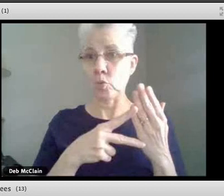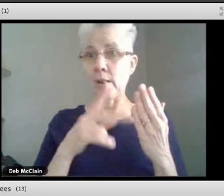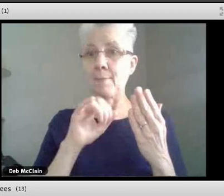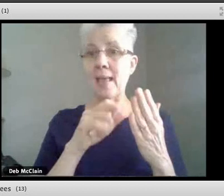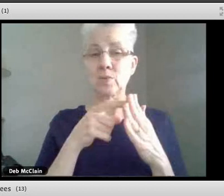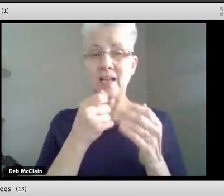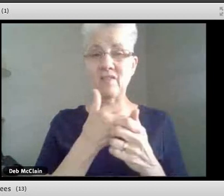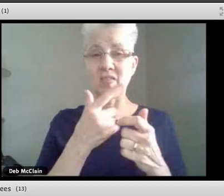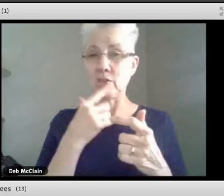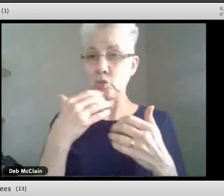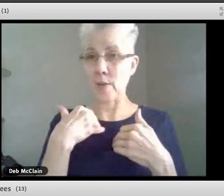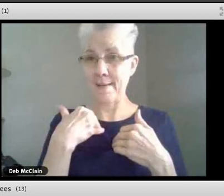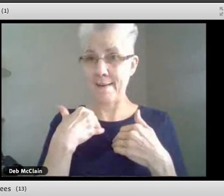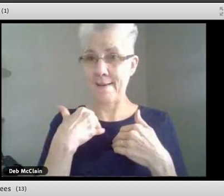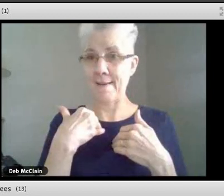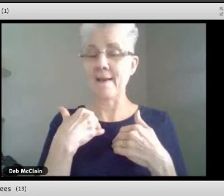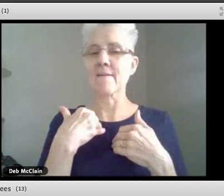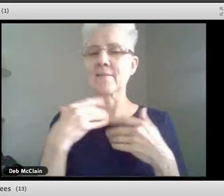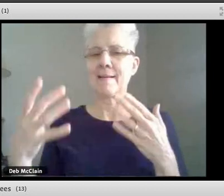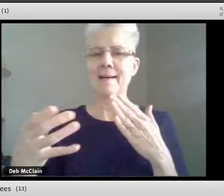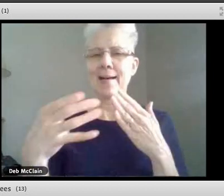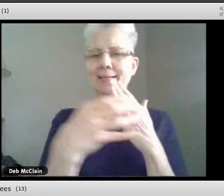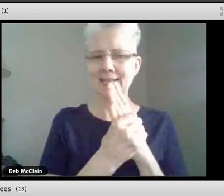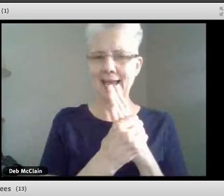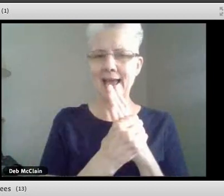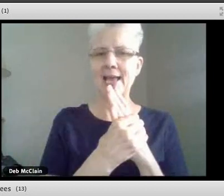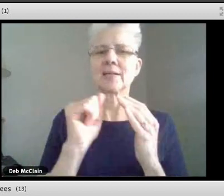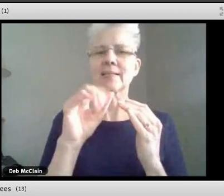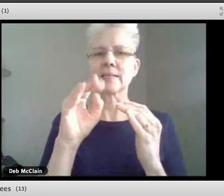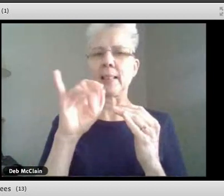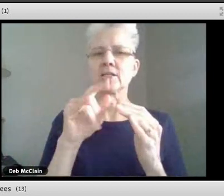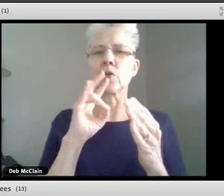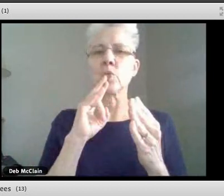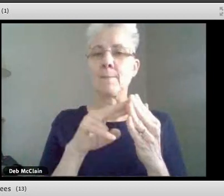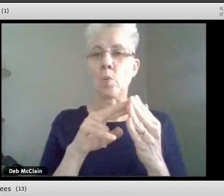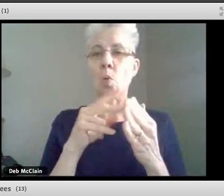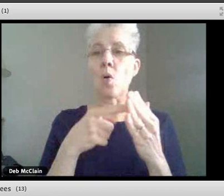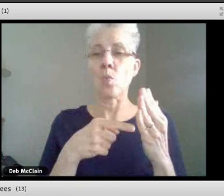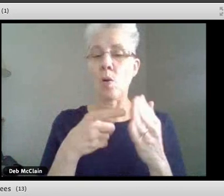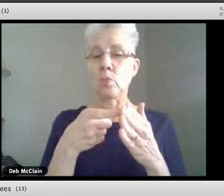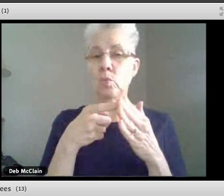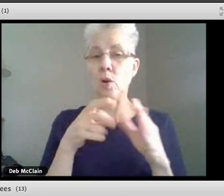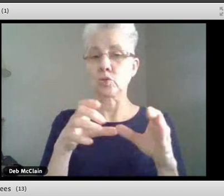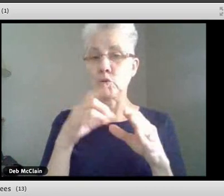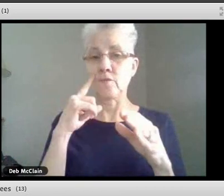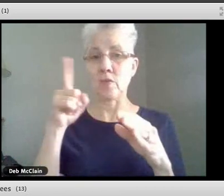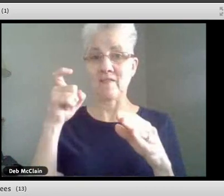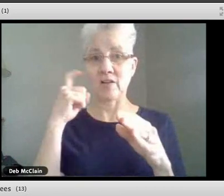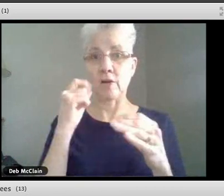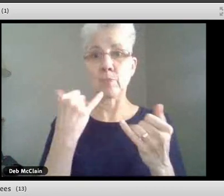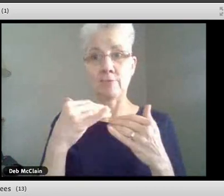which is now what we're required to do for the federal government, and it'll run through a full check and check for things like alt text,